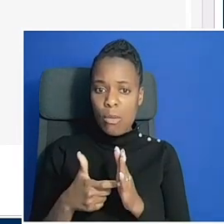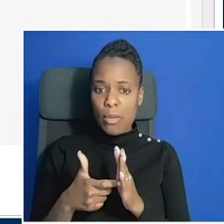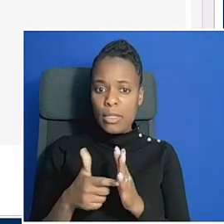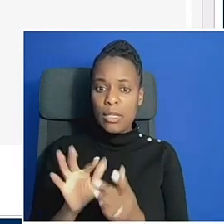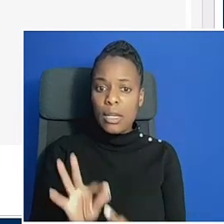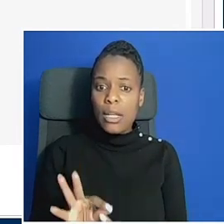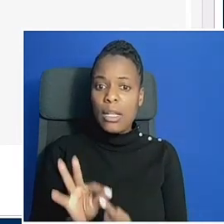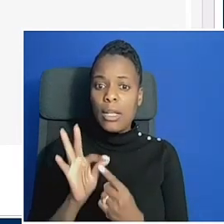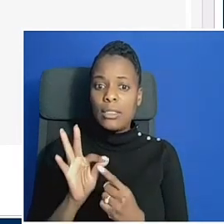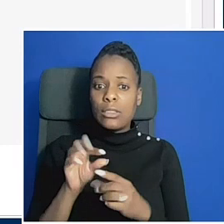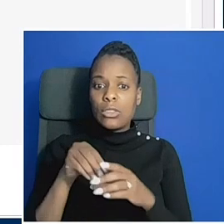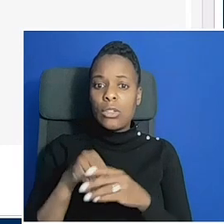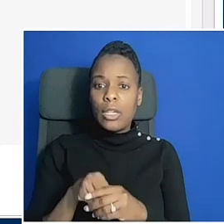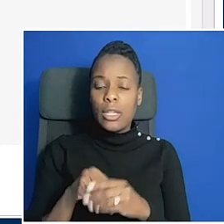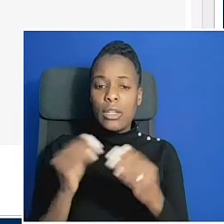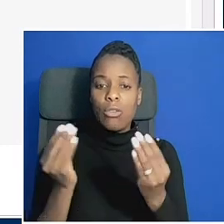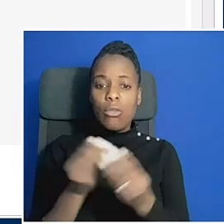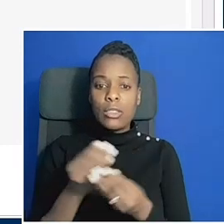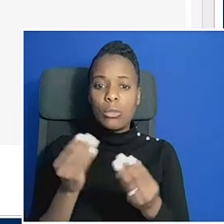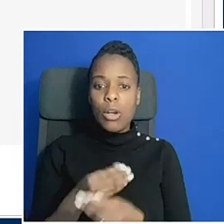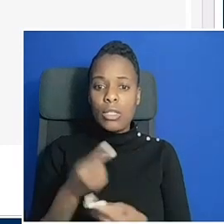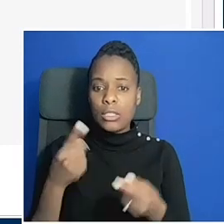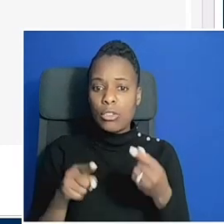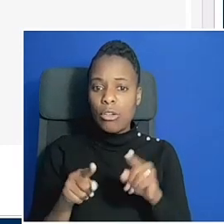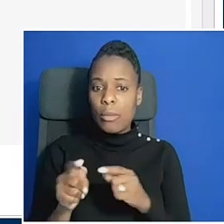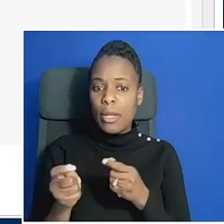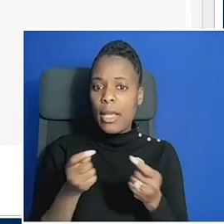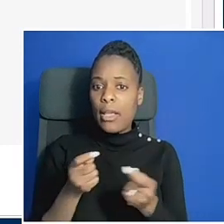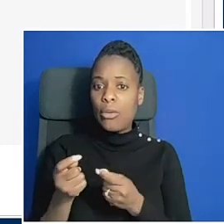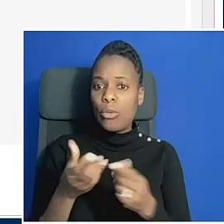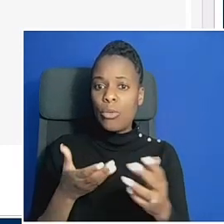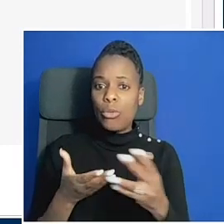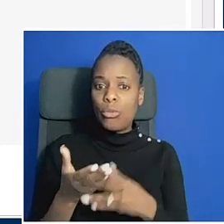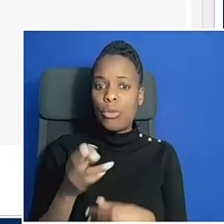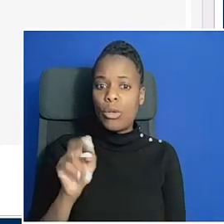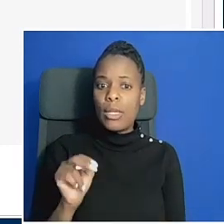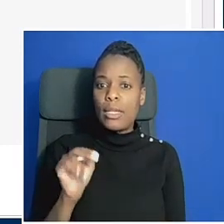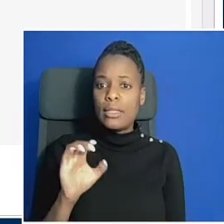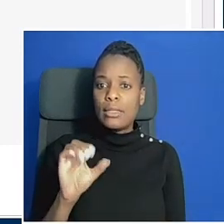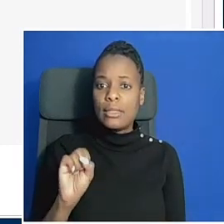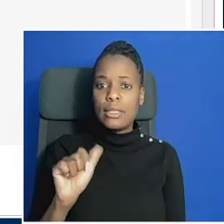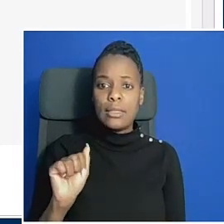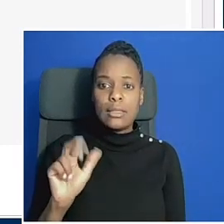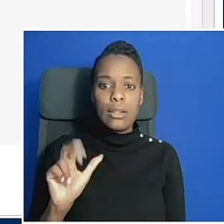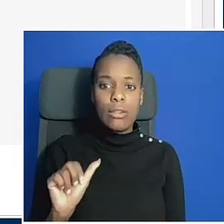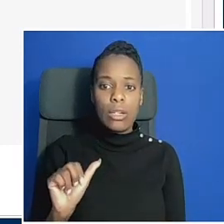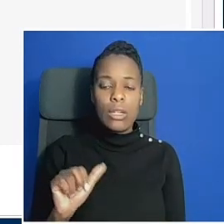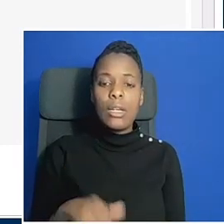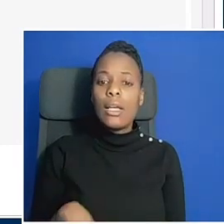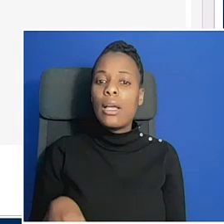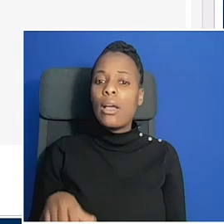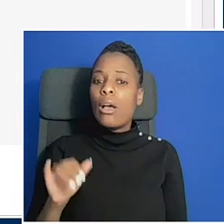handled through NC-SARA and also, even institutions operating under reciprocity